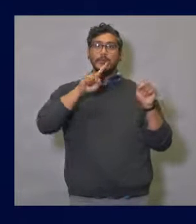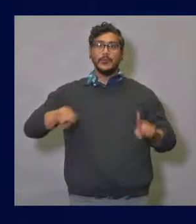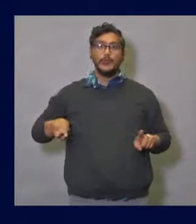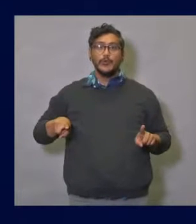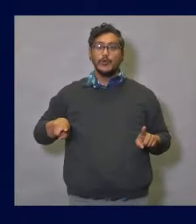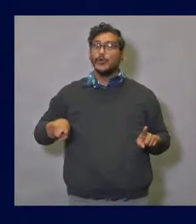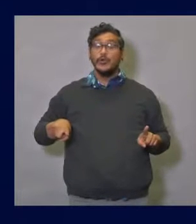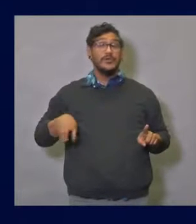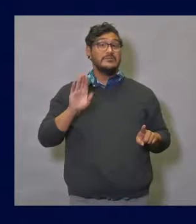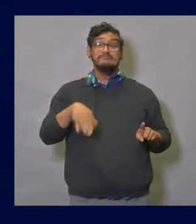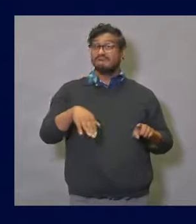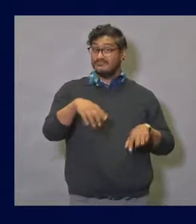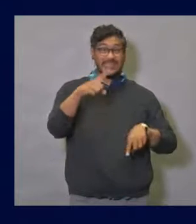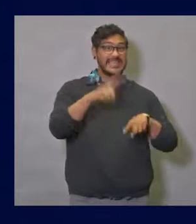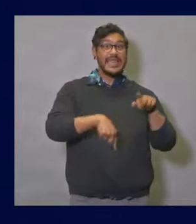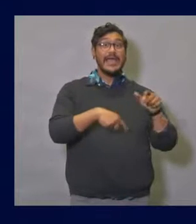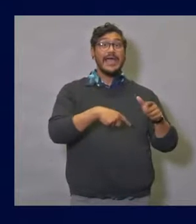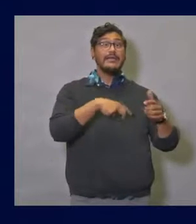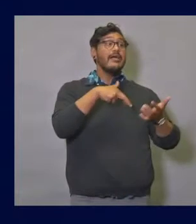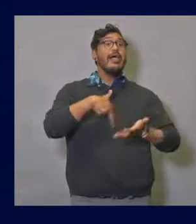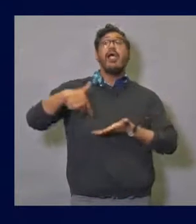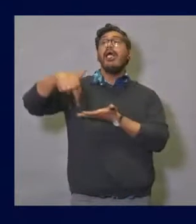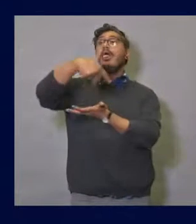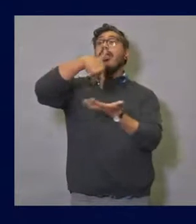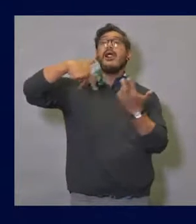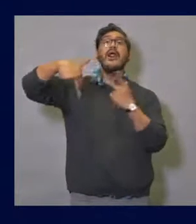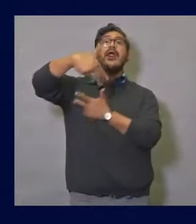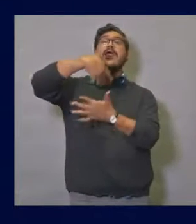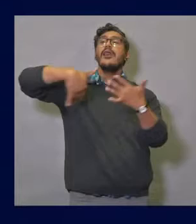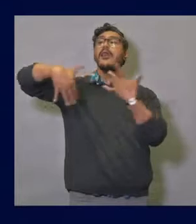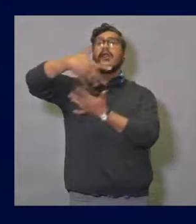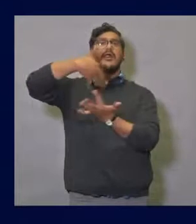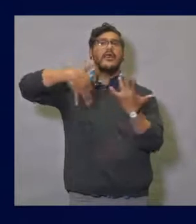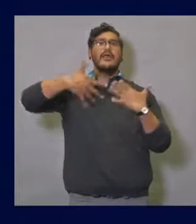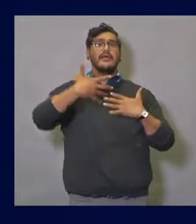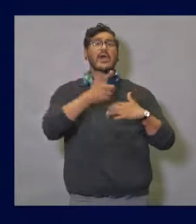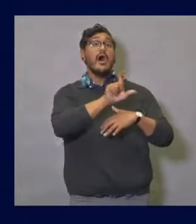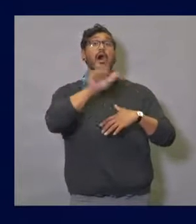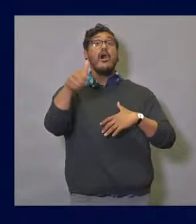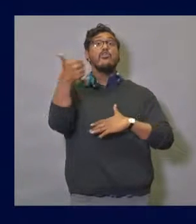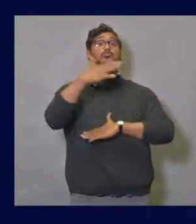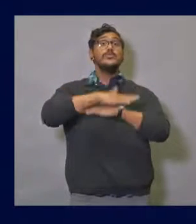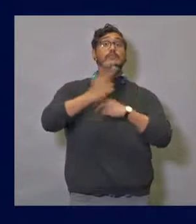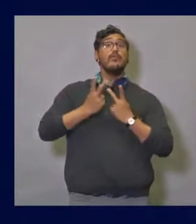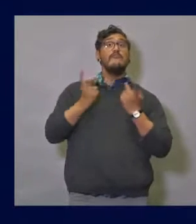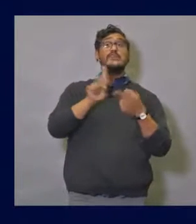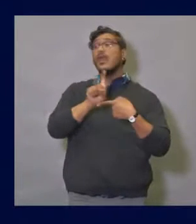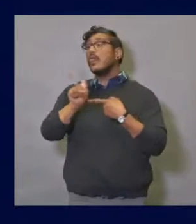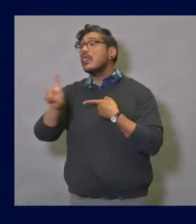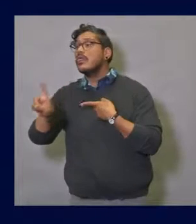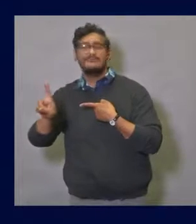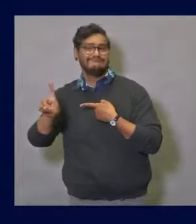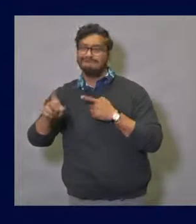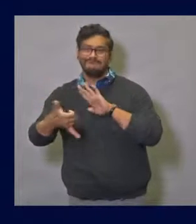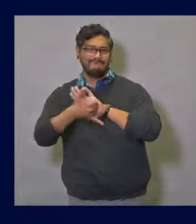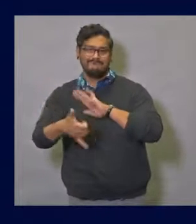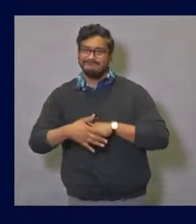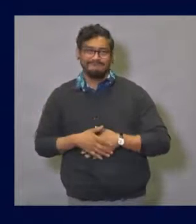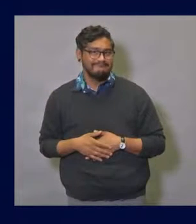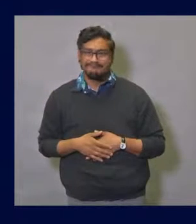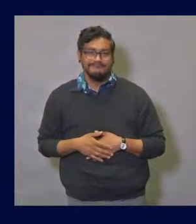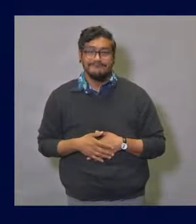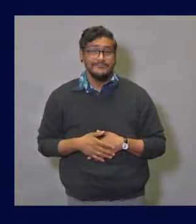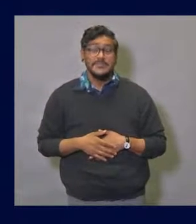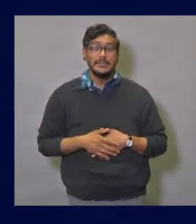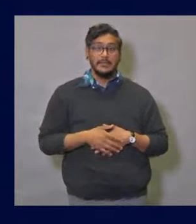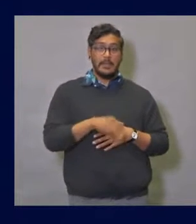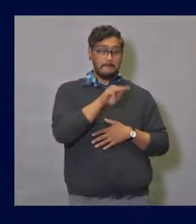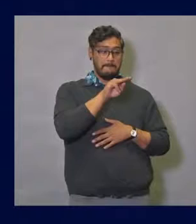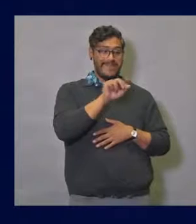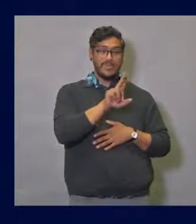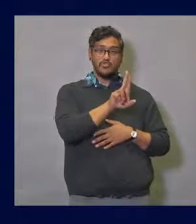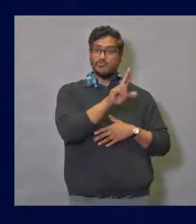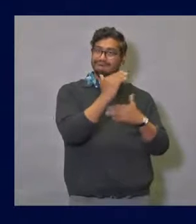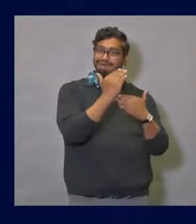LAS PERSONAS DEBEN PERMANECER